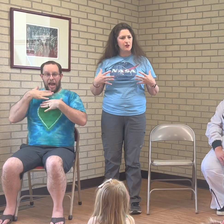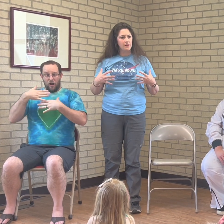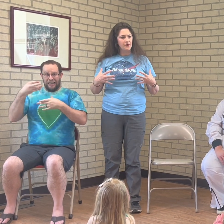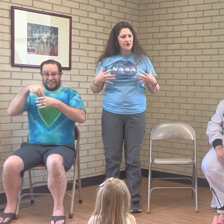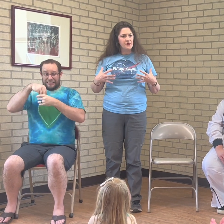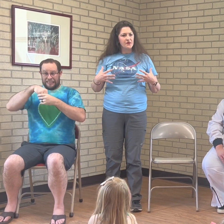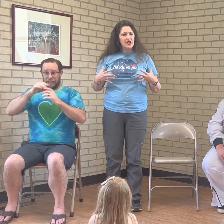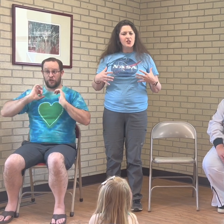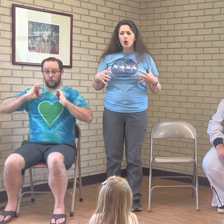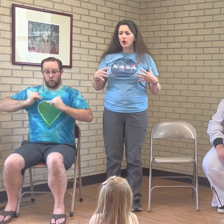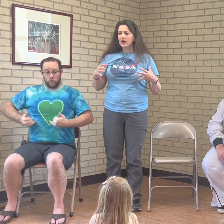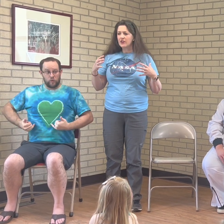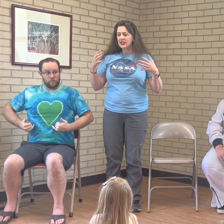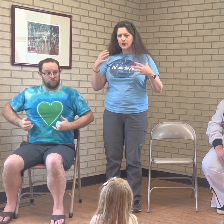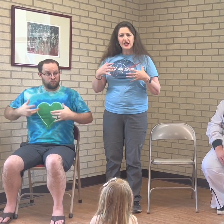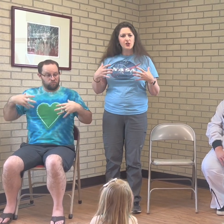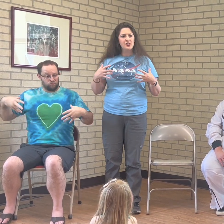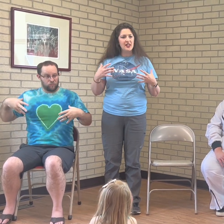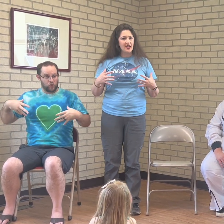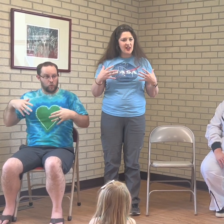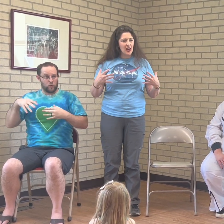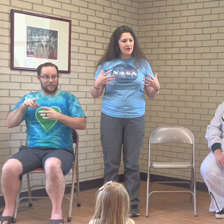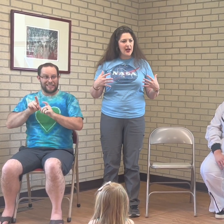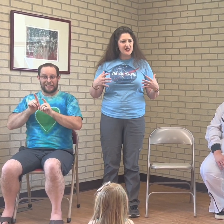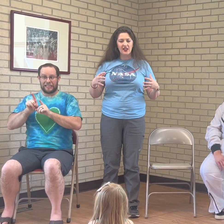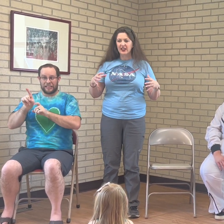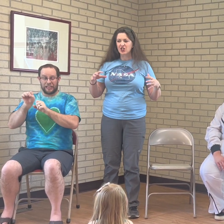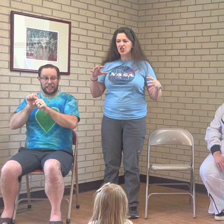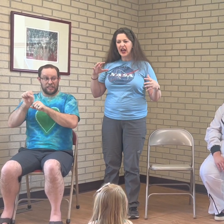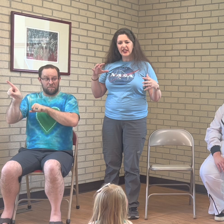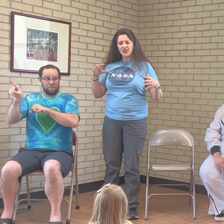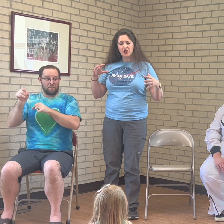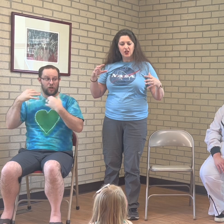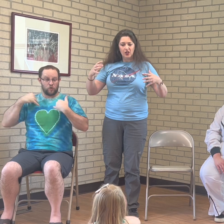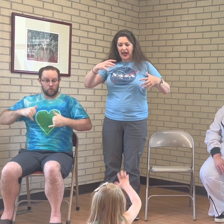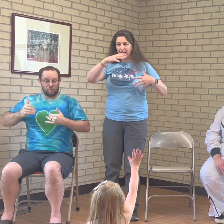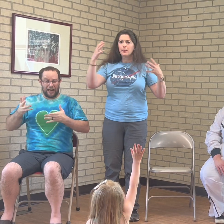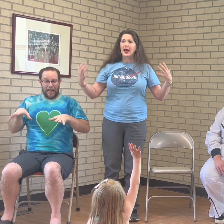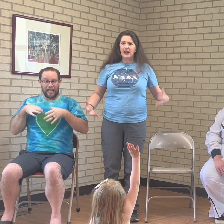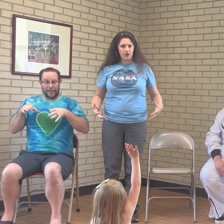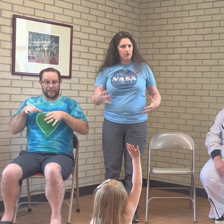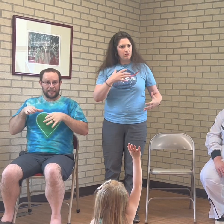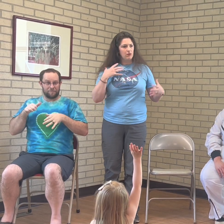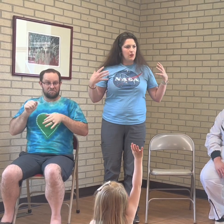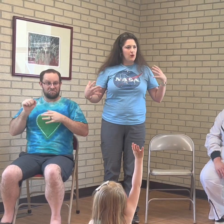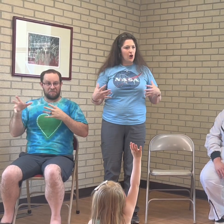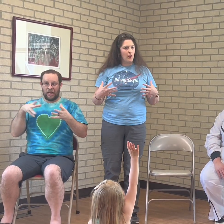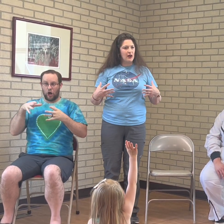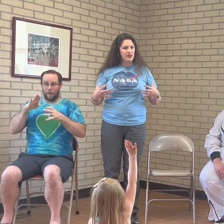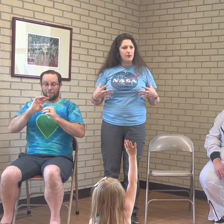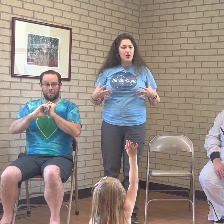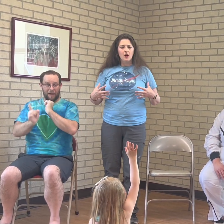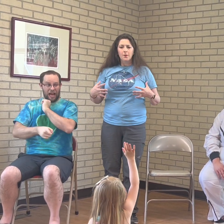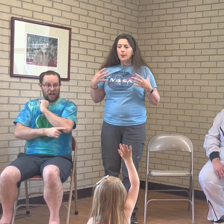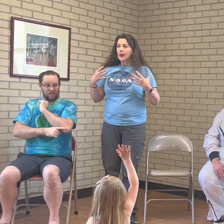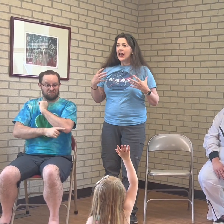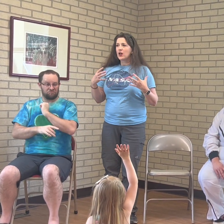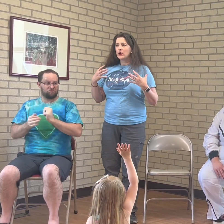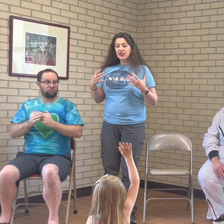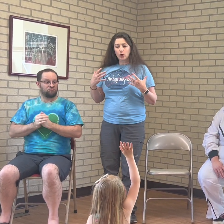suit. So that spacesuit is kind of acting like a giant airbag around them, and we need